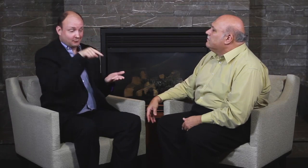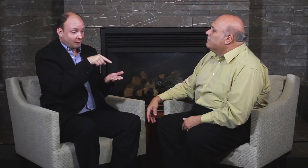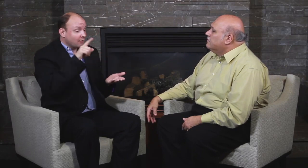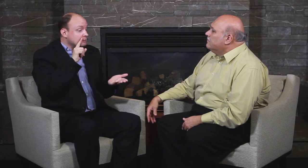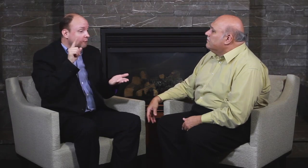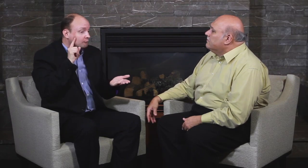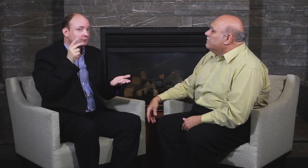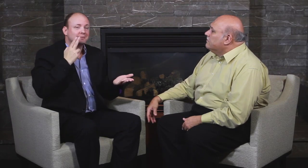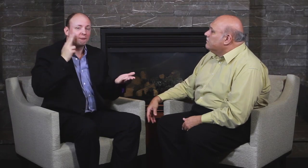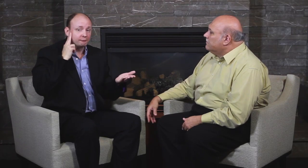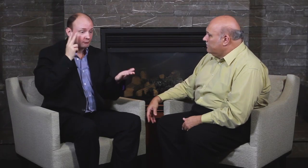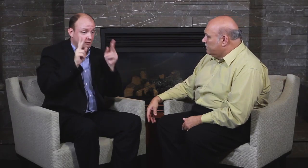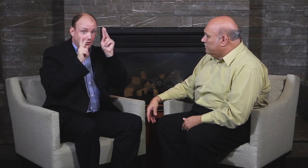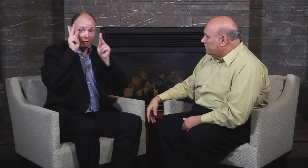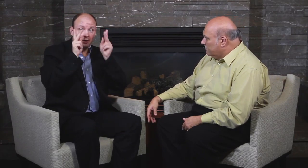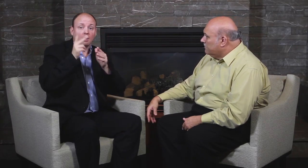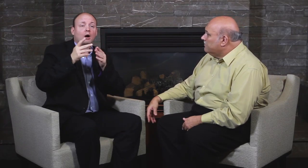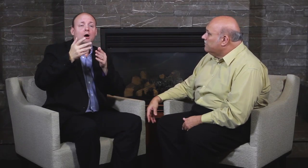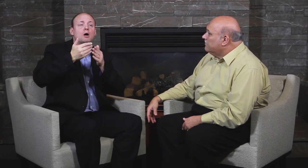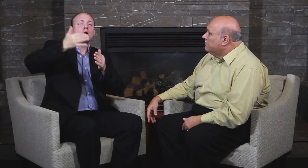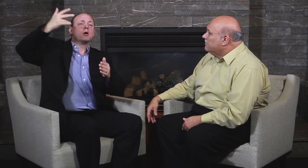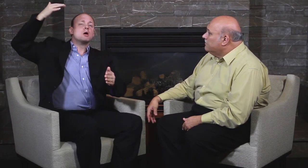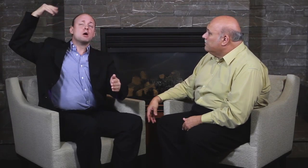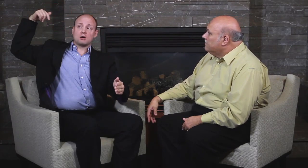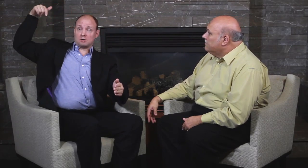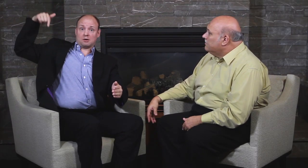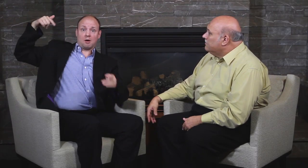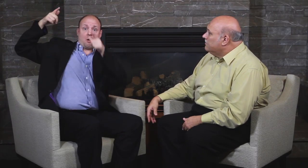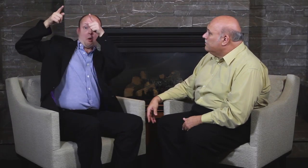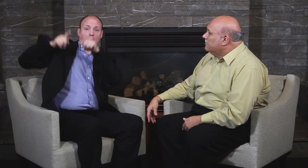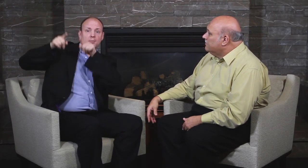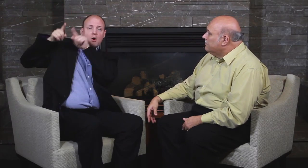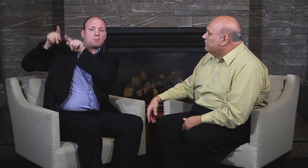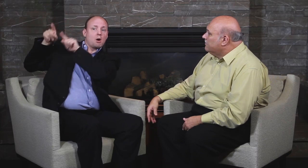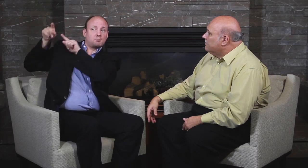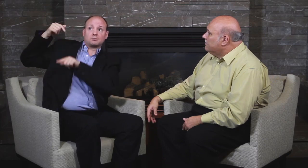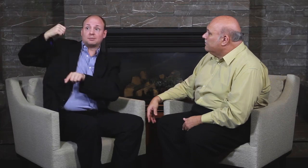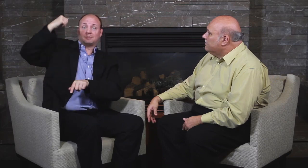to Deaf people in the past. We wonder